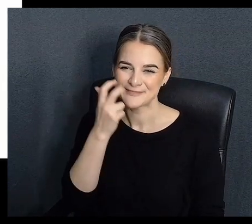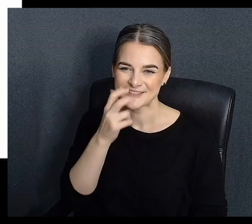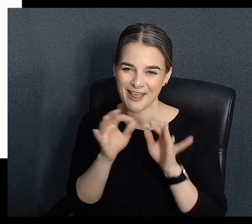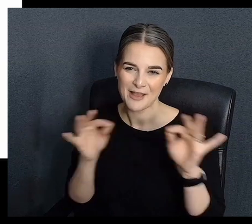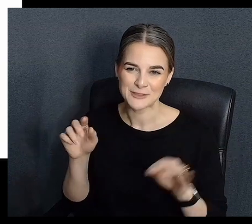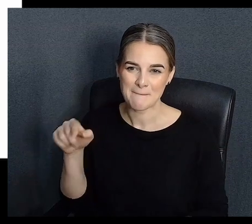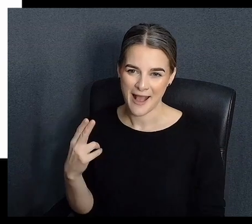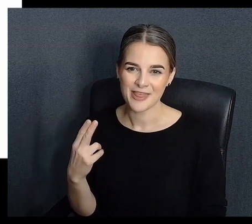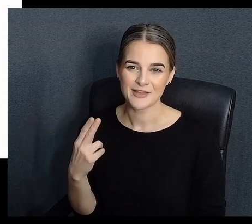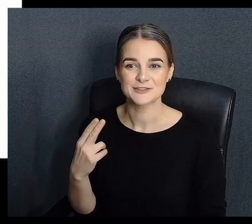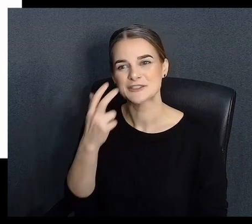or speech therapist like myself.